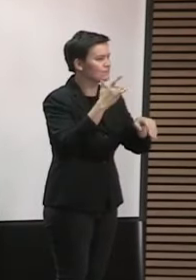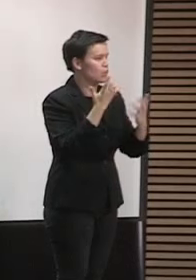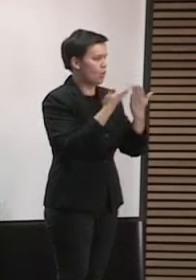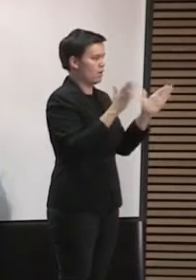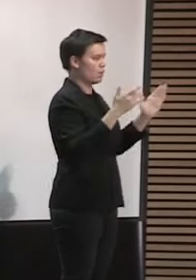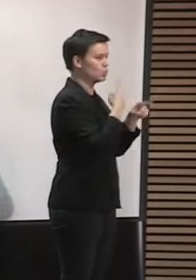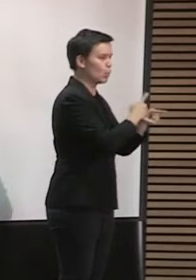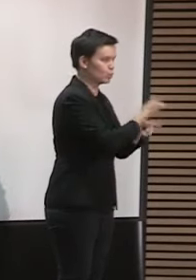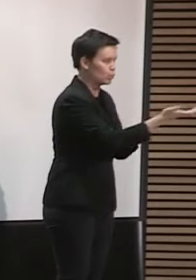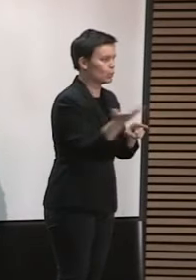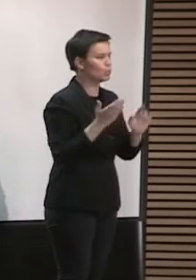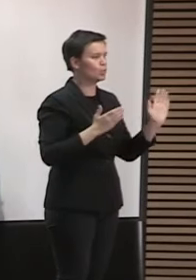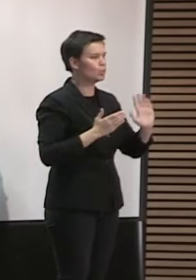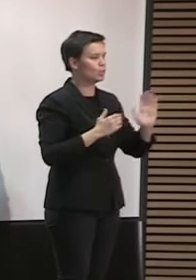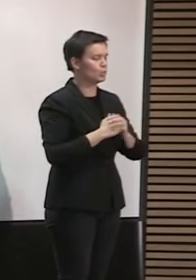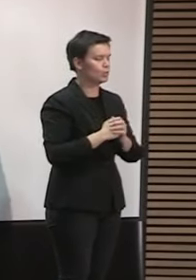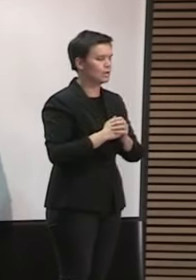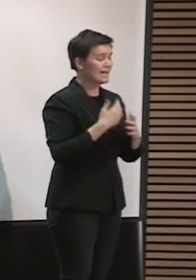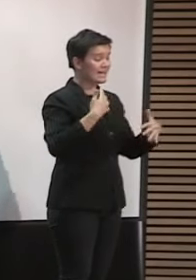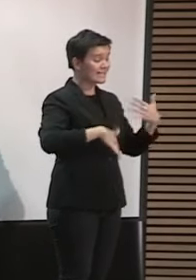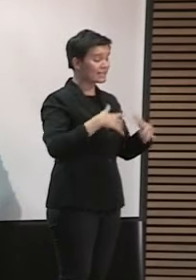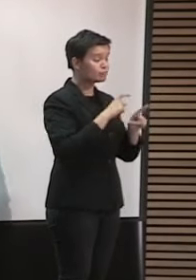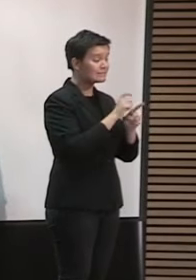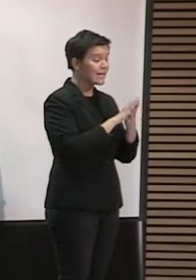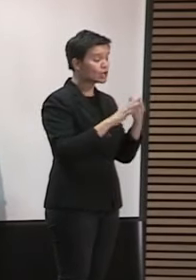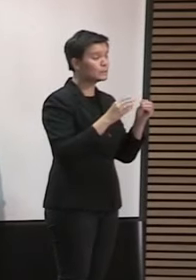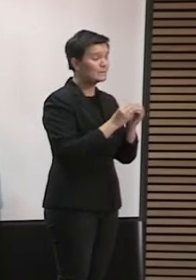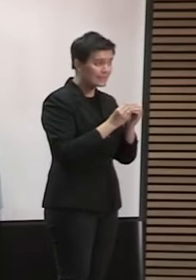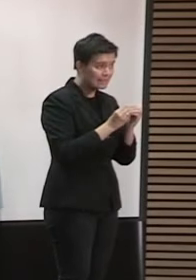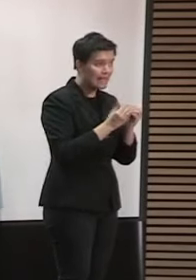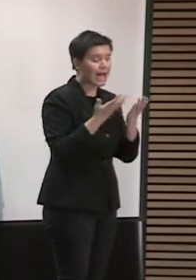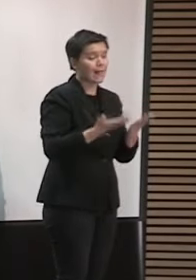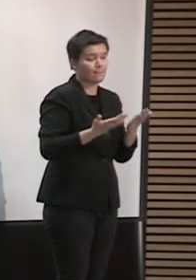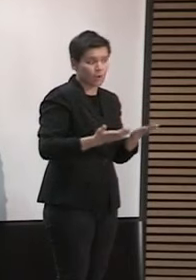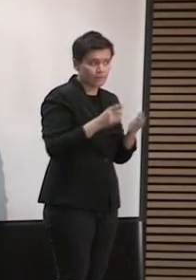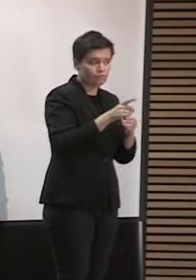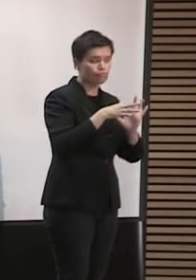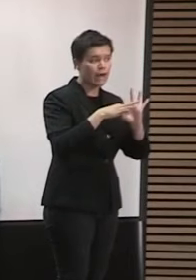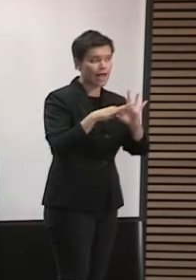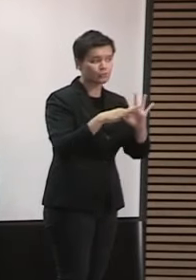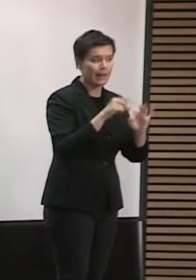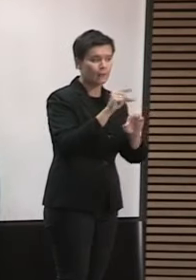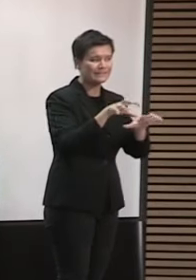She said the genomic testing indicated it was highly unlike to show